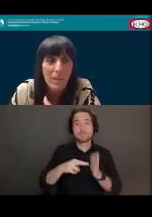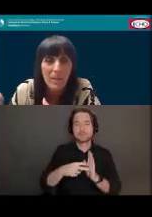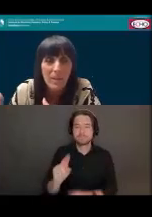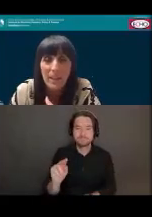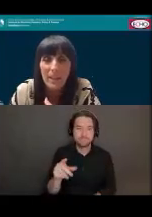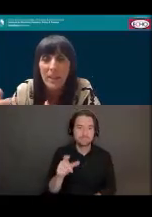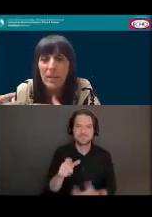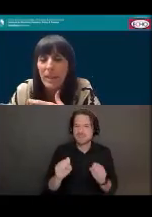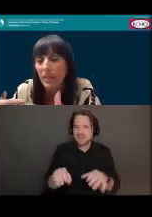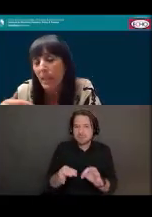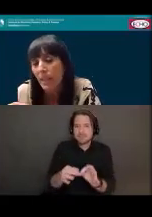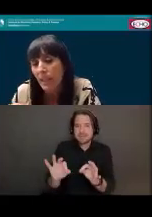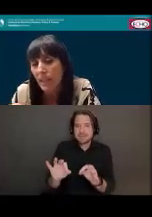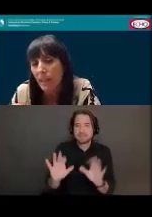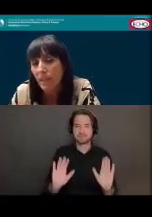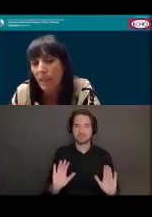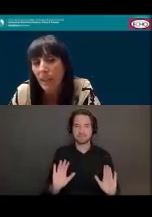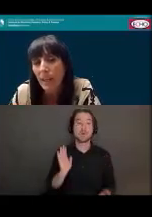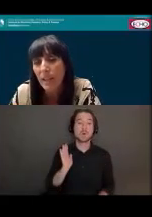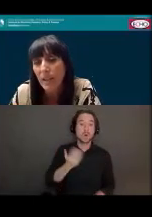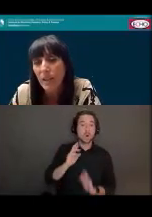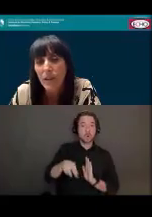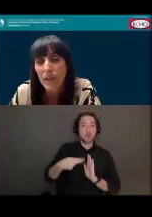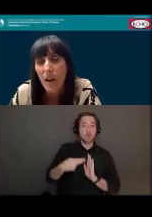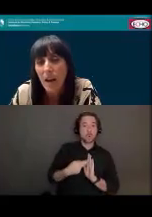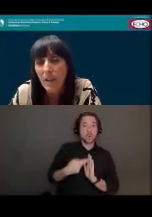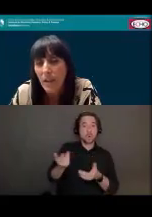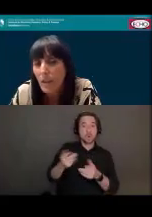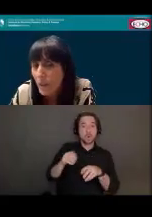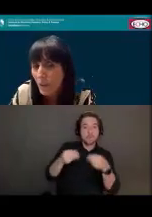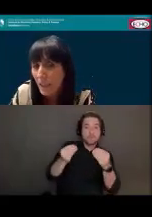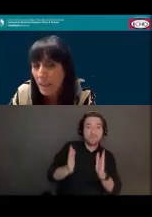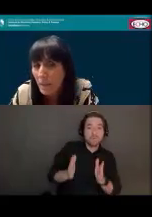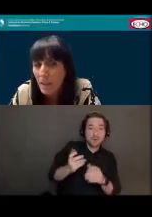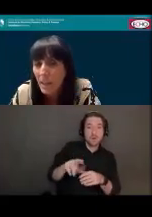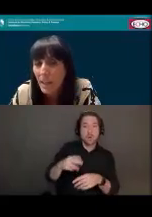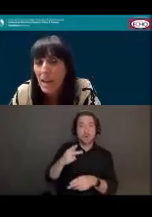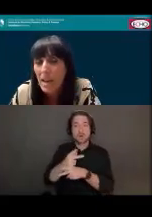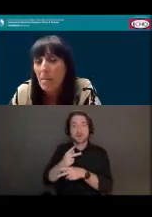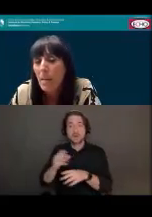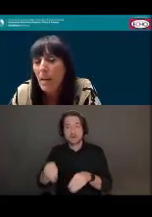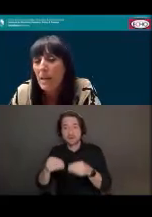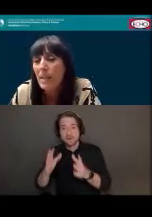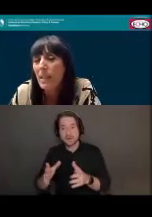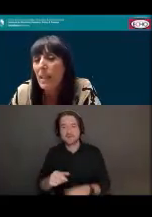provider or even a caregiver is not to direct the play, but